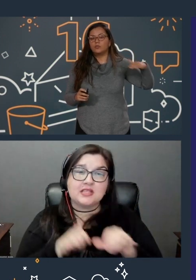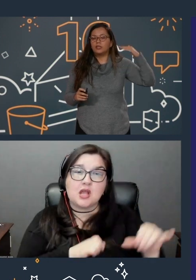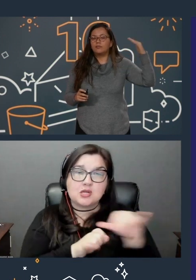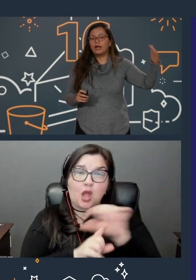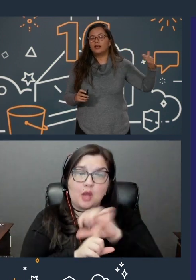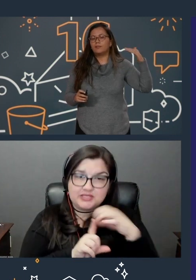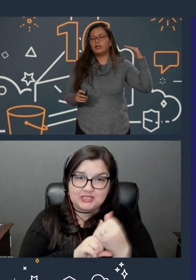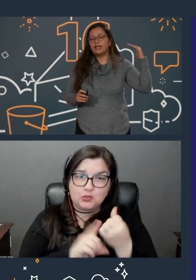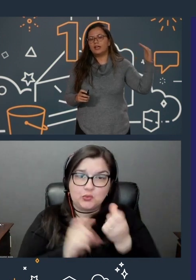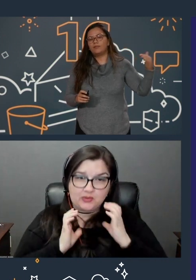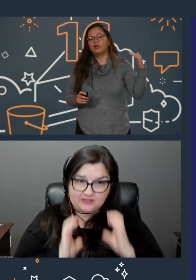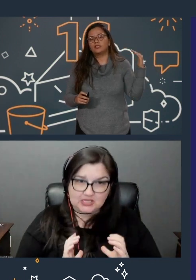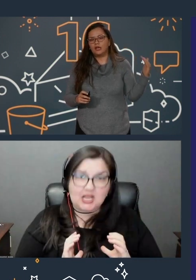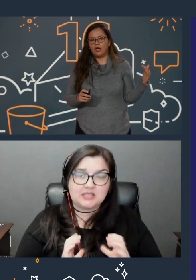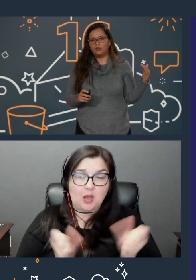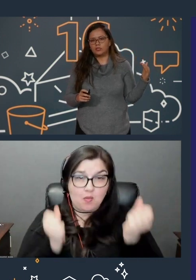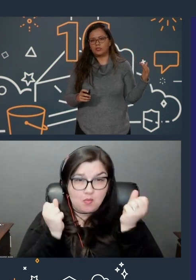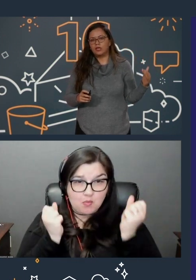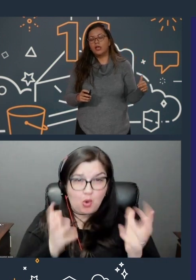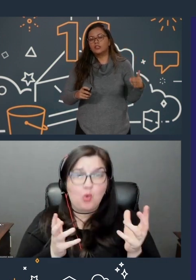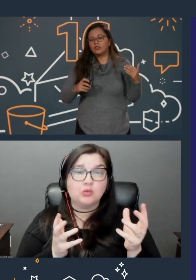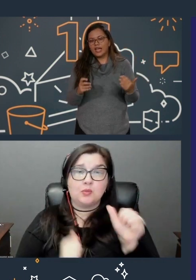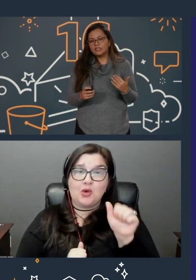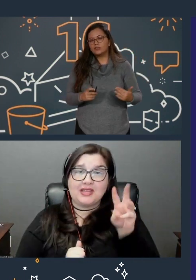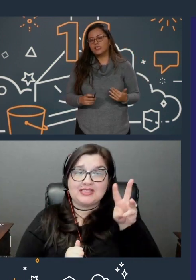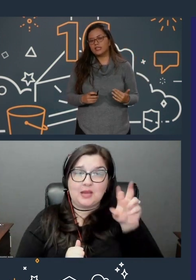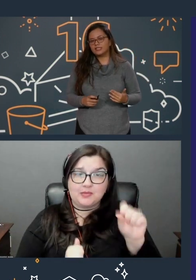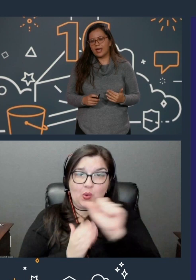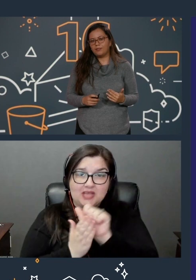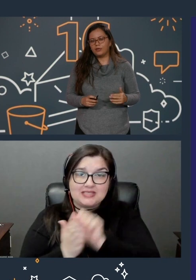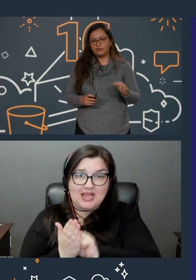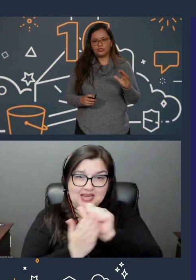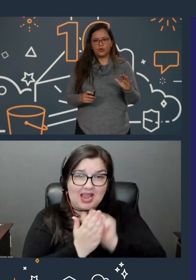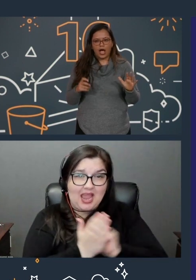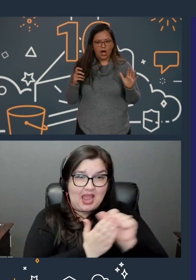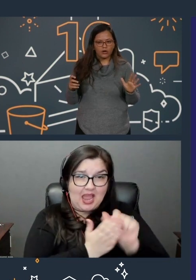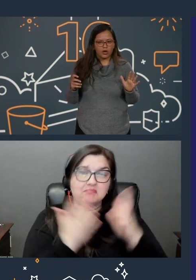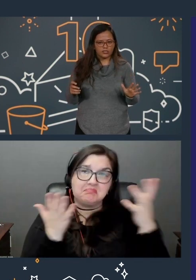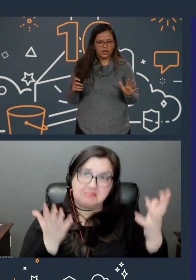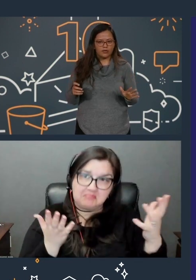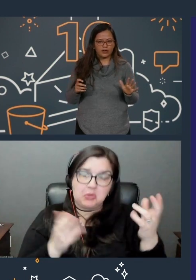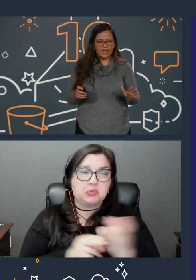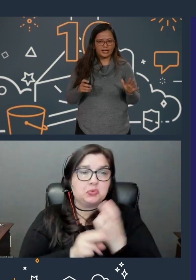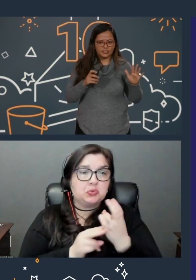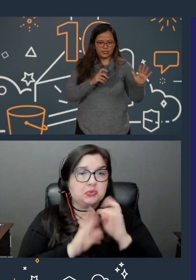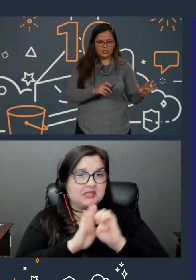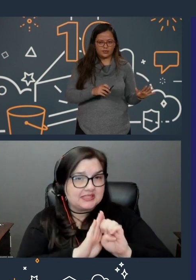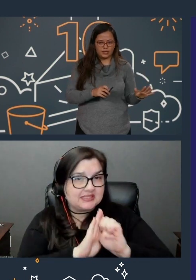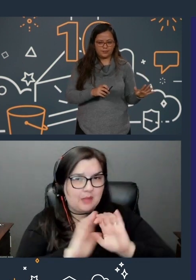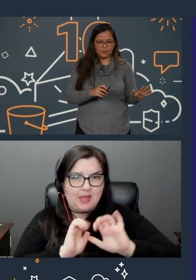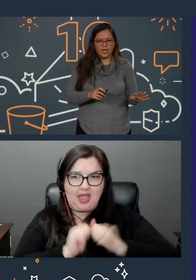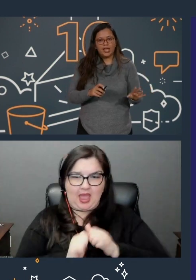with multiple AWS accounts. So let's use an example to show how cross account write is done today.